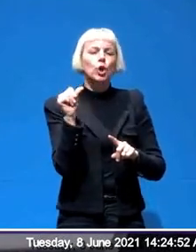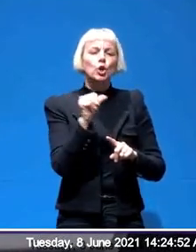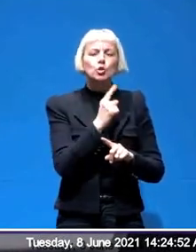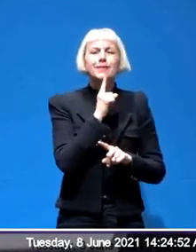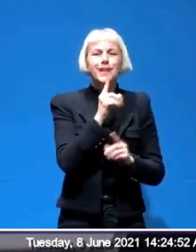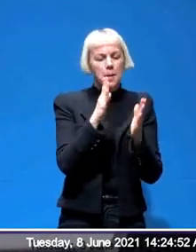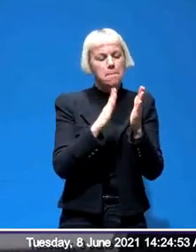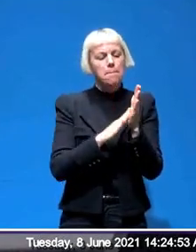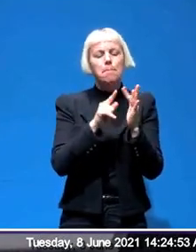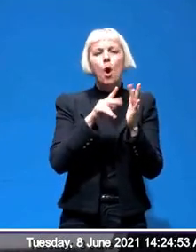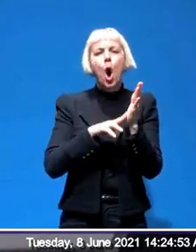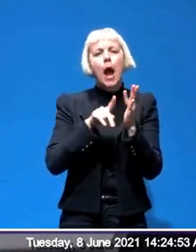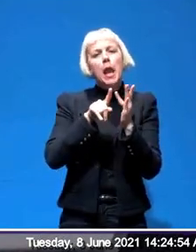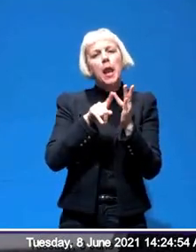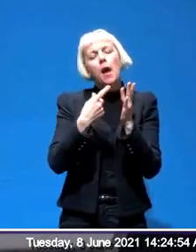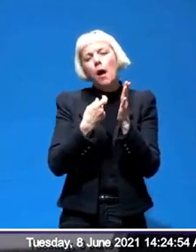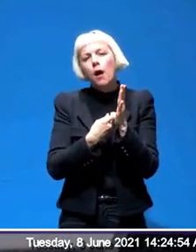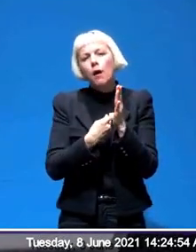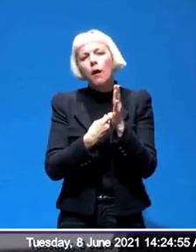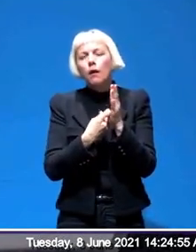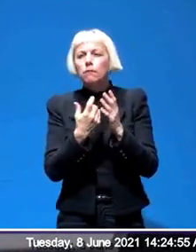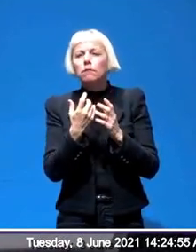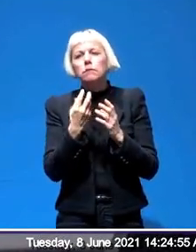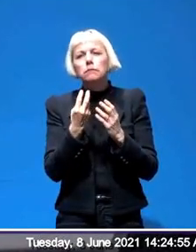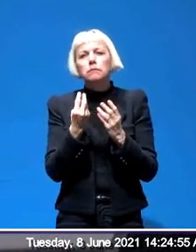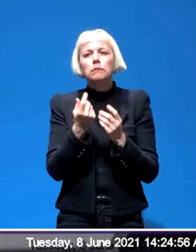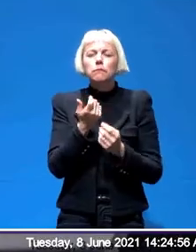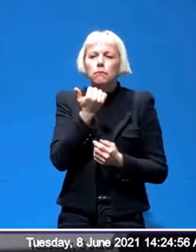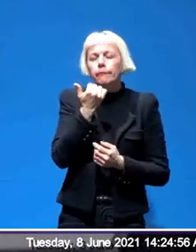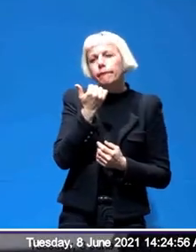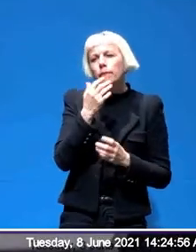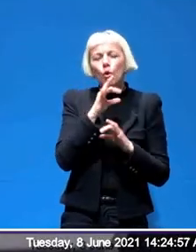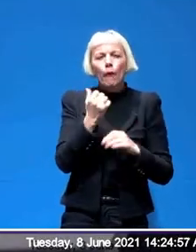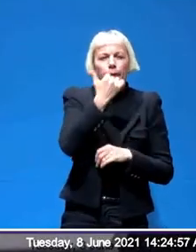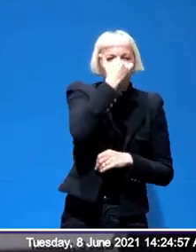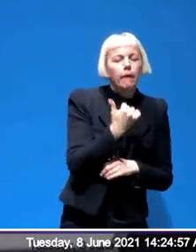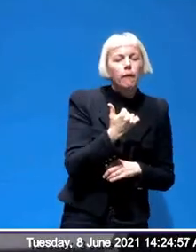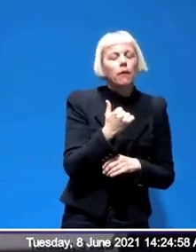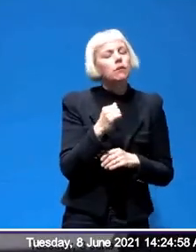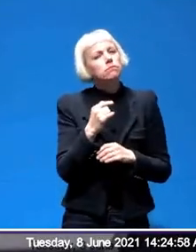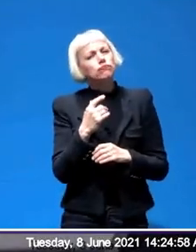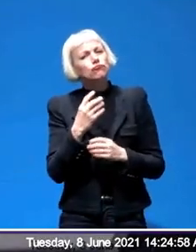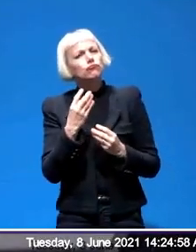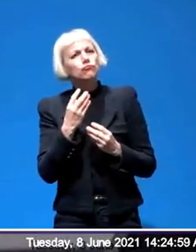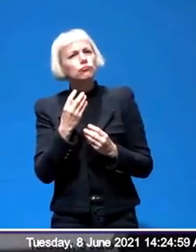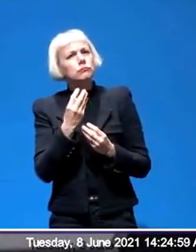it was deemed that it was likely to be the clients, you